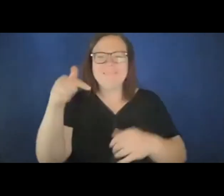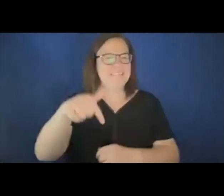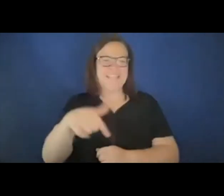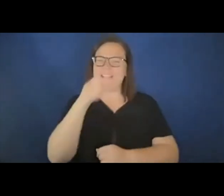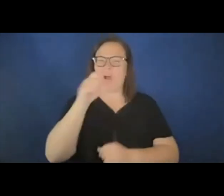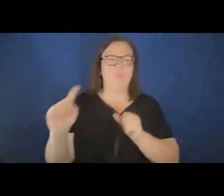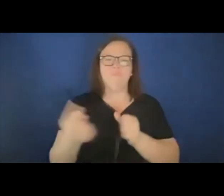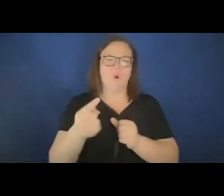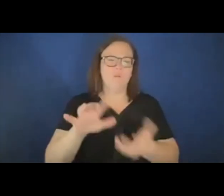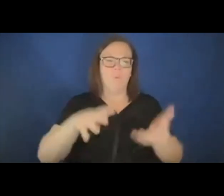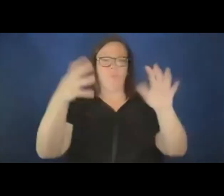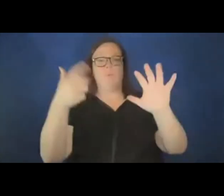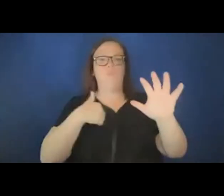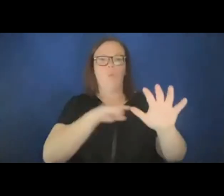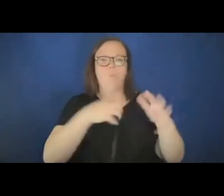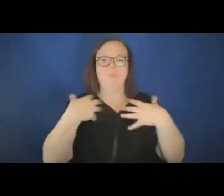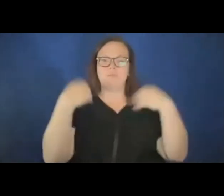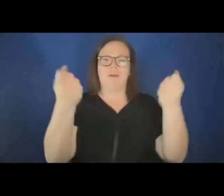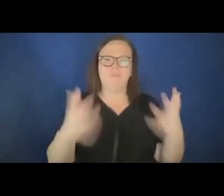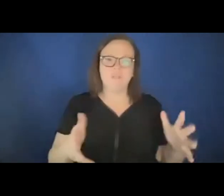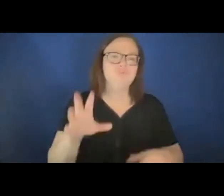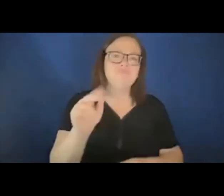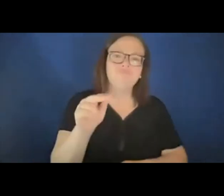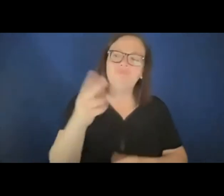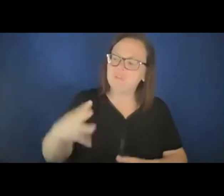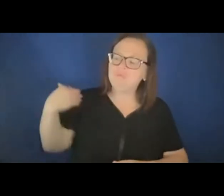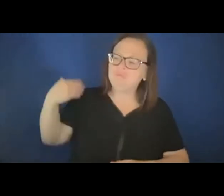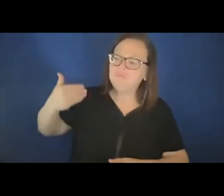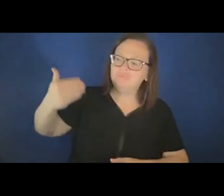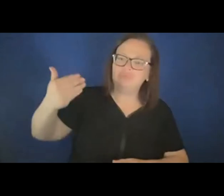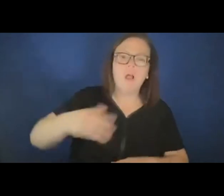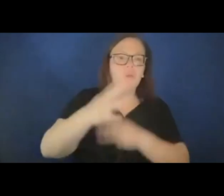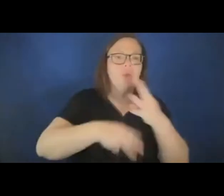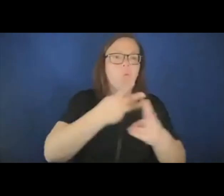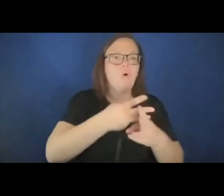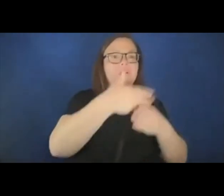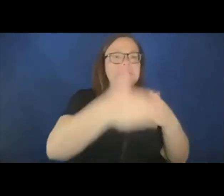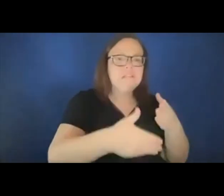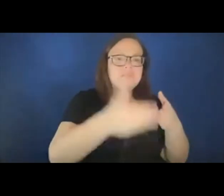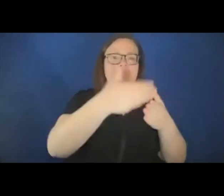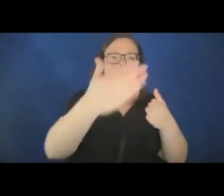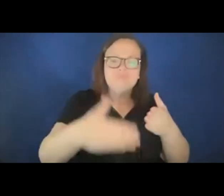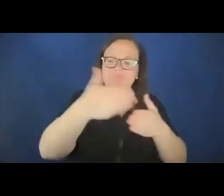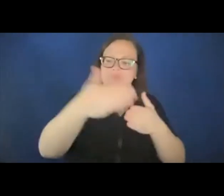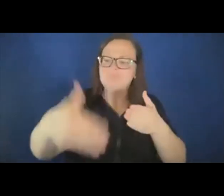we have survived. The world has ended before, and before and before, and for some, there